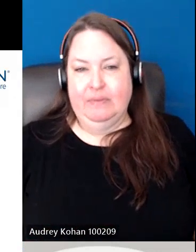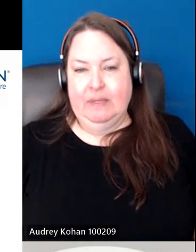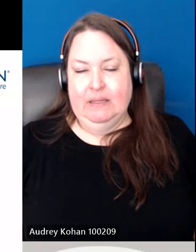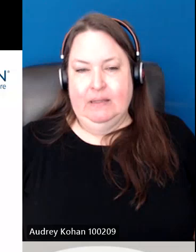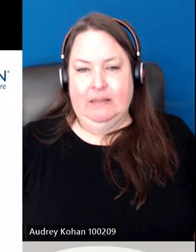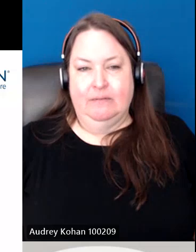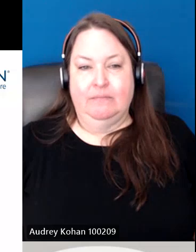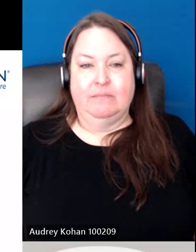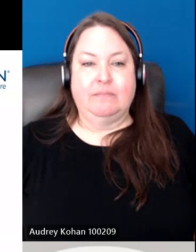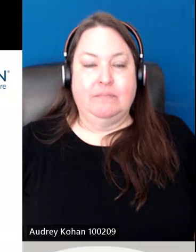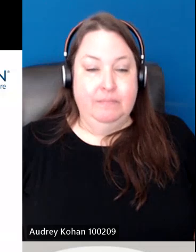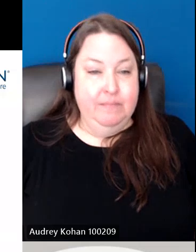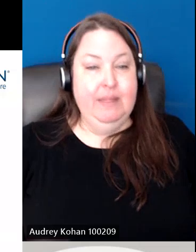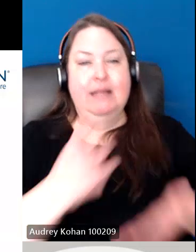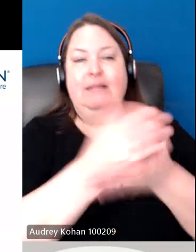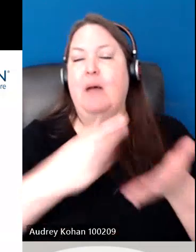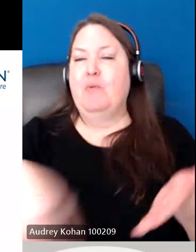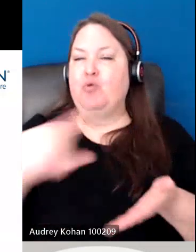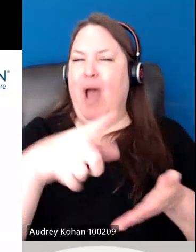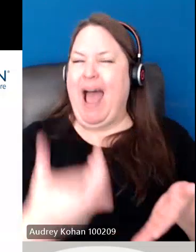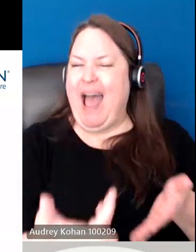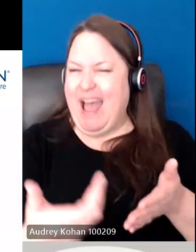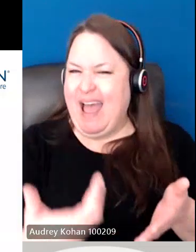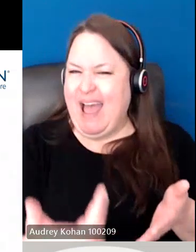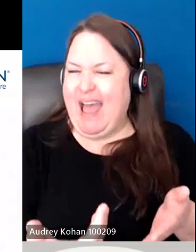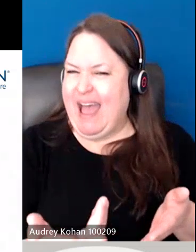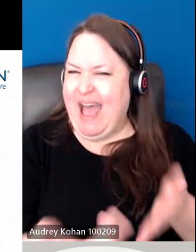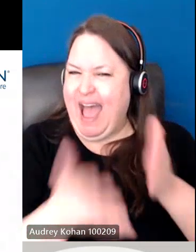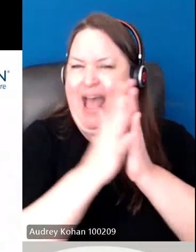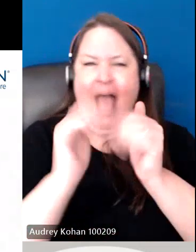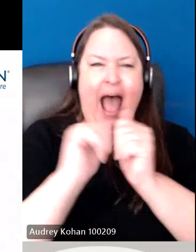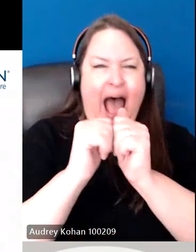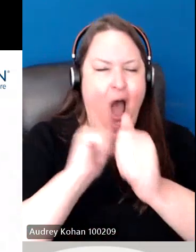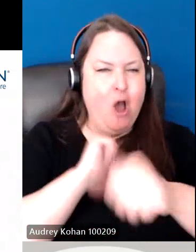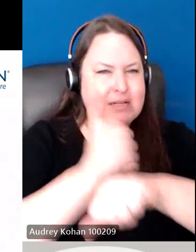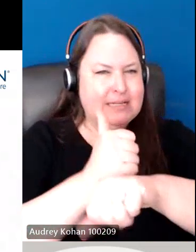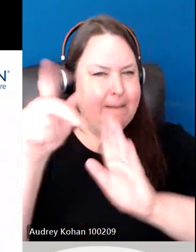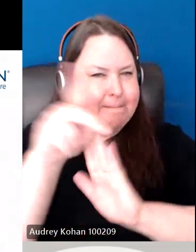so some of you asked about you know how do I create policies I have some of these policies I